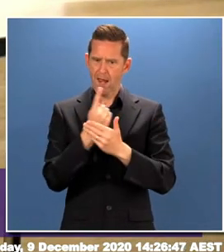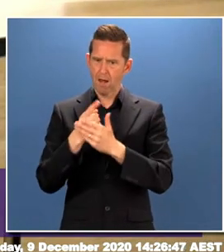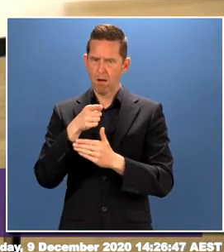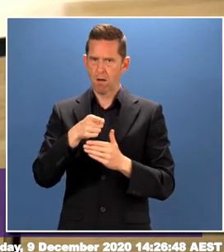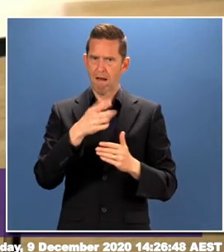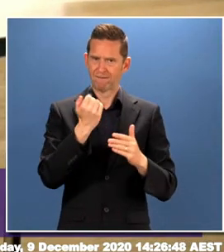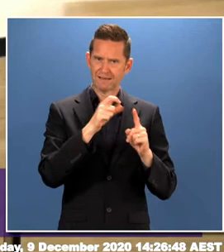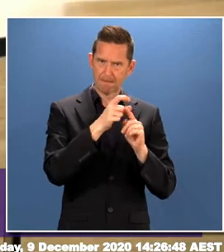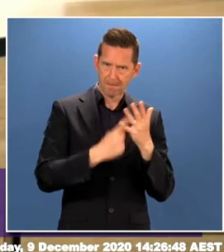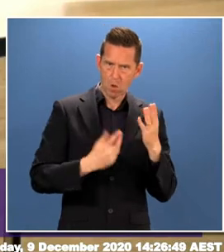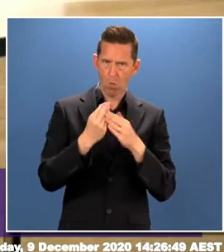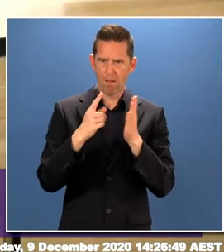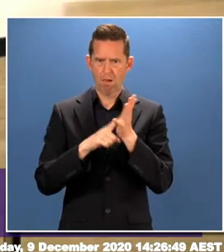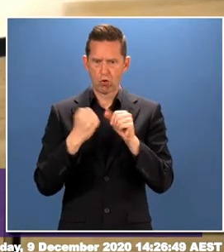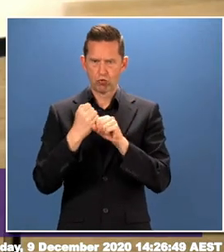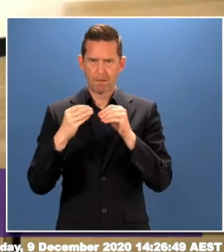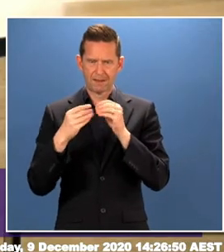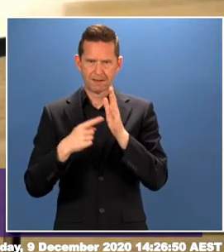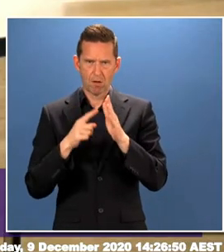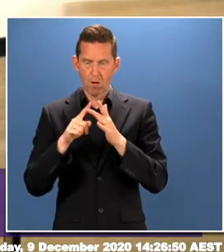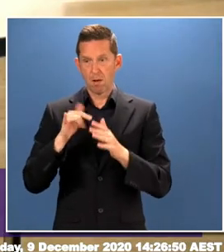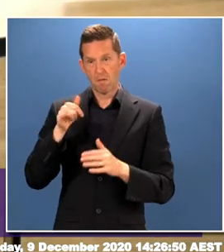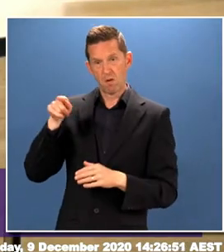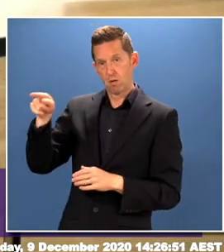you could address this, just in regards to data that is available